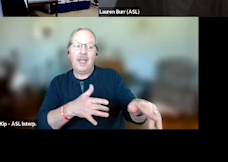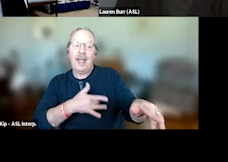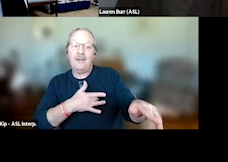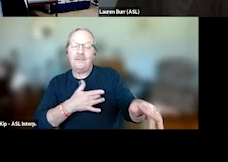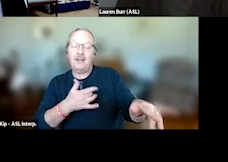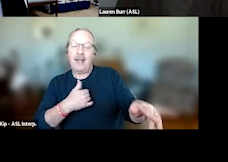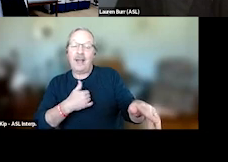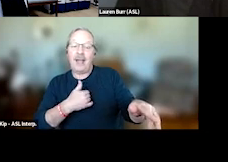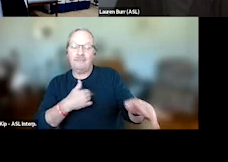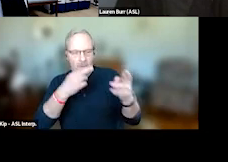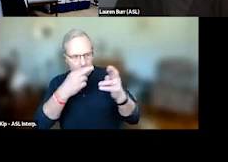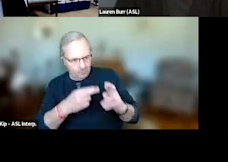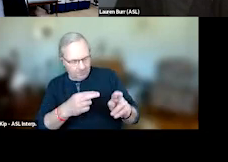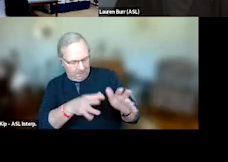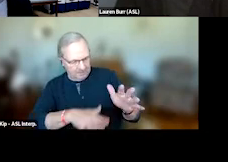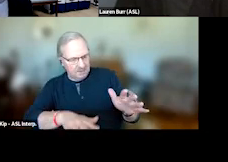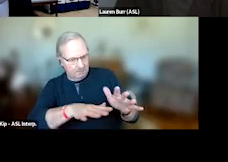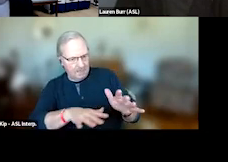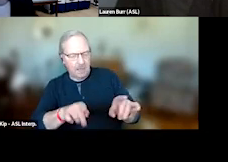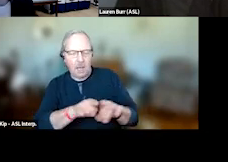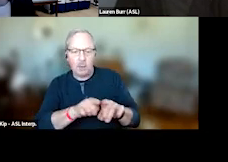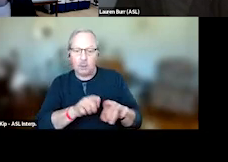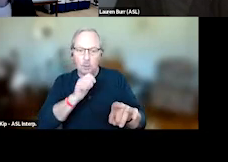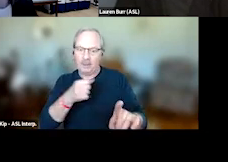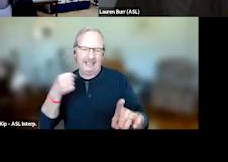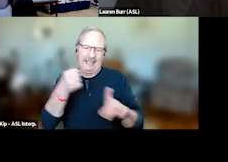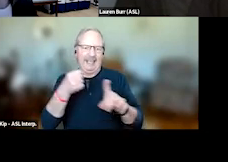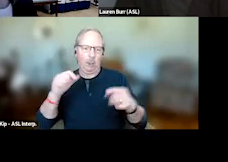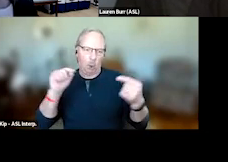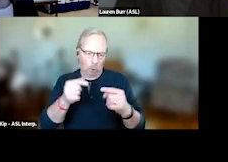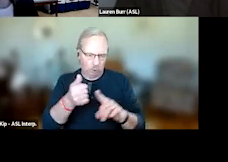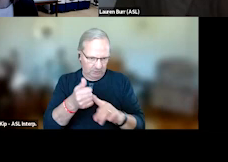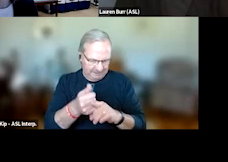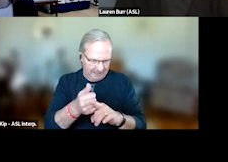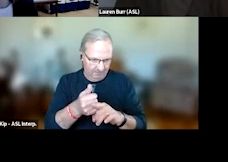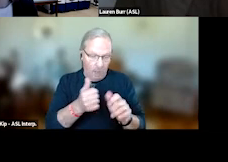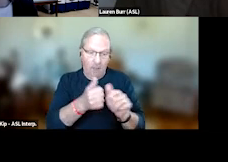a respected amount of space but also so you don't get hit or harmed, right? Avoid touching the patient unless you know